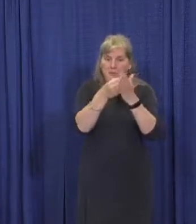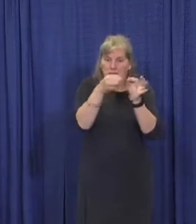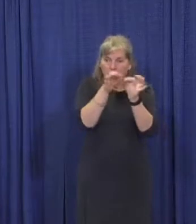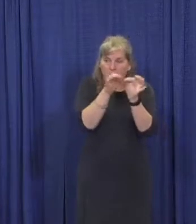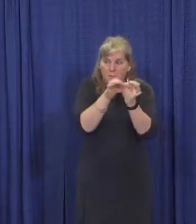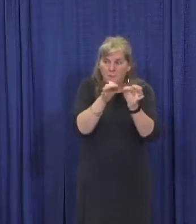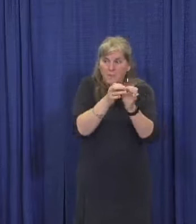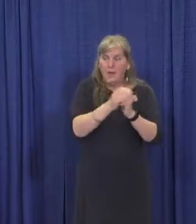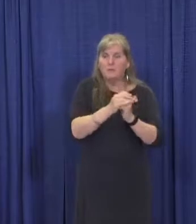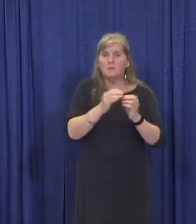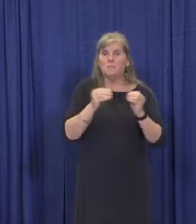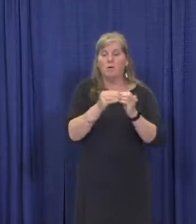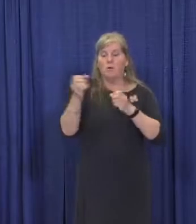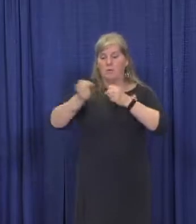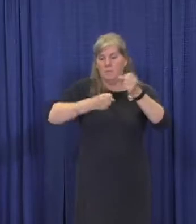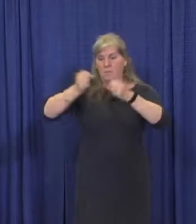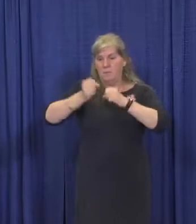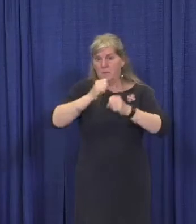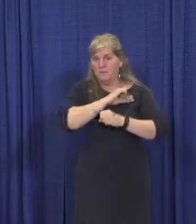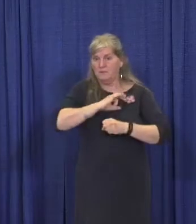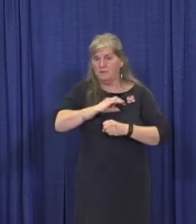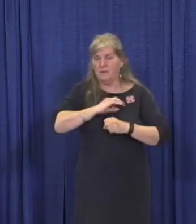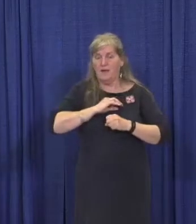enforcement officers hired?